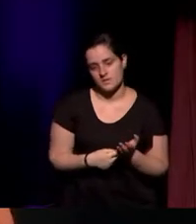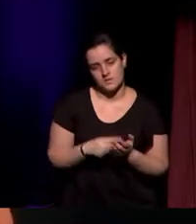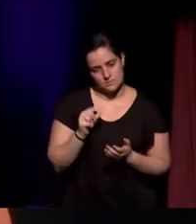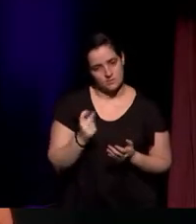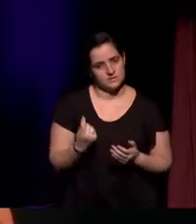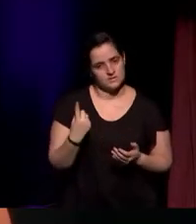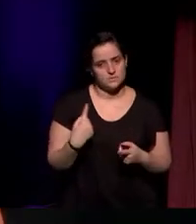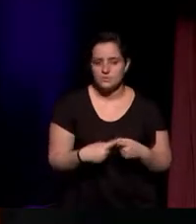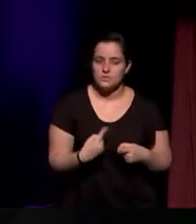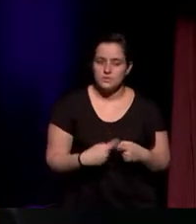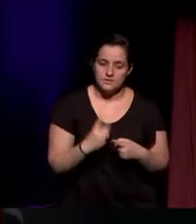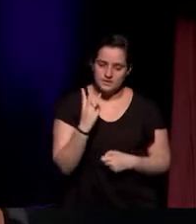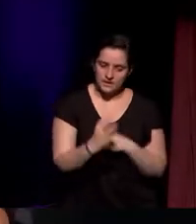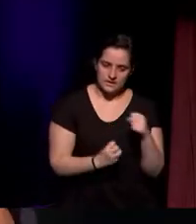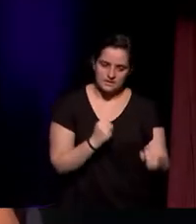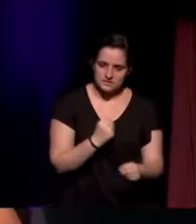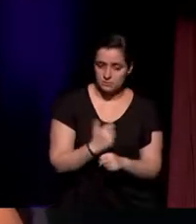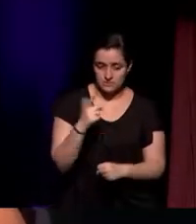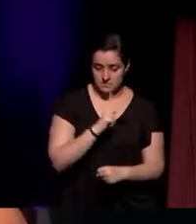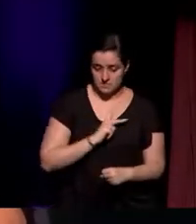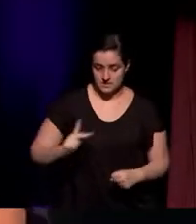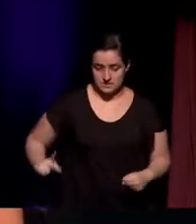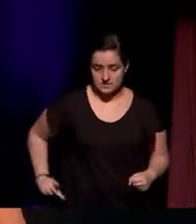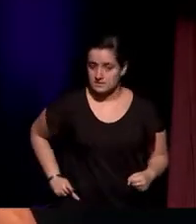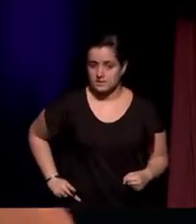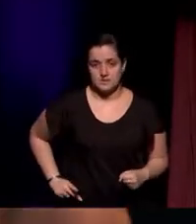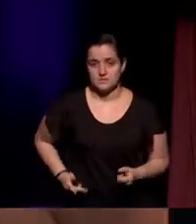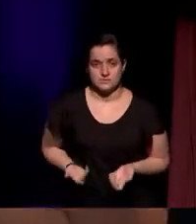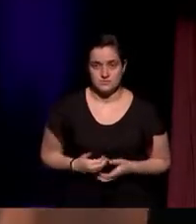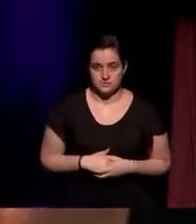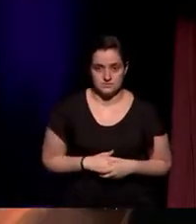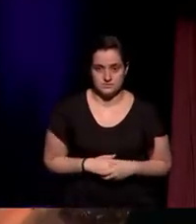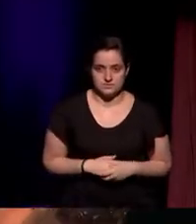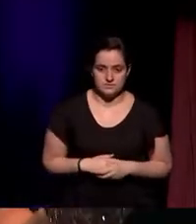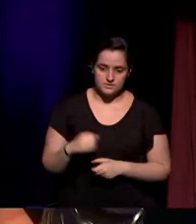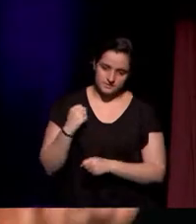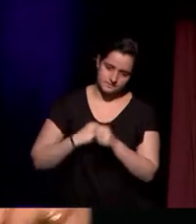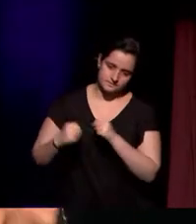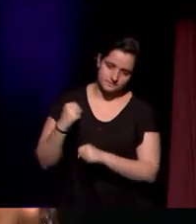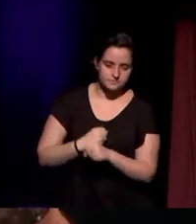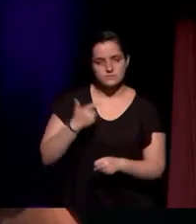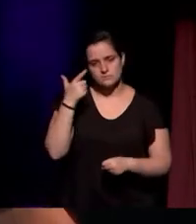who stayed three years without president of the Republic, last year is that it was elected one,